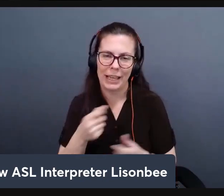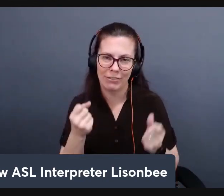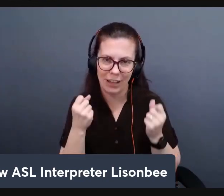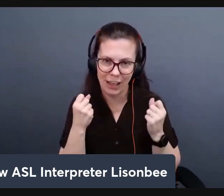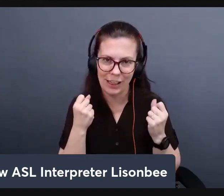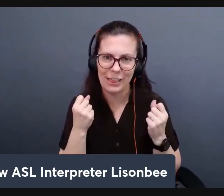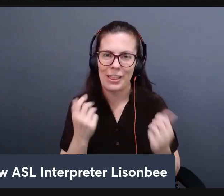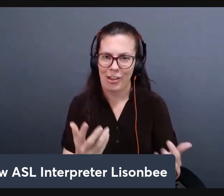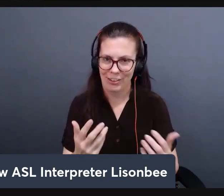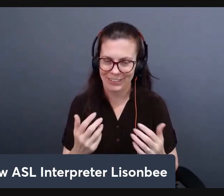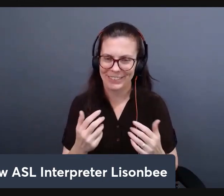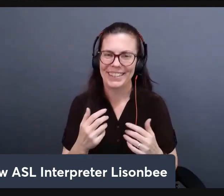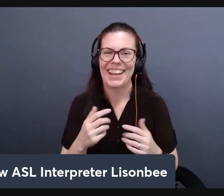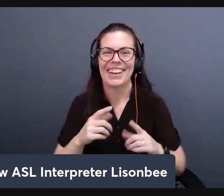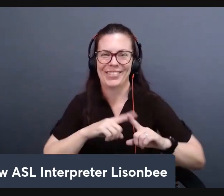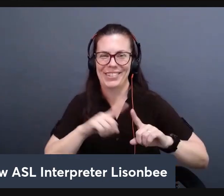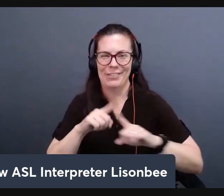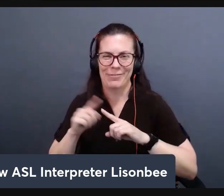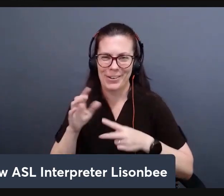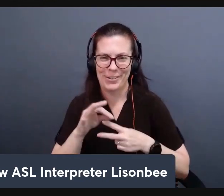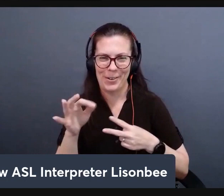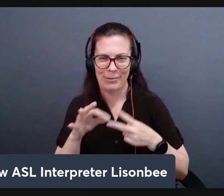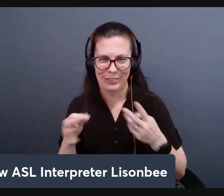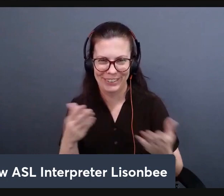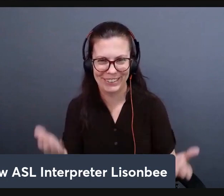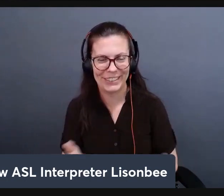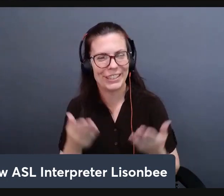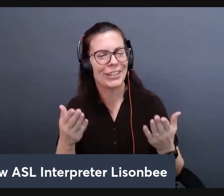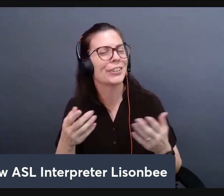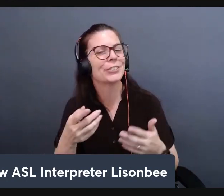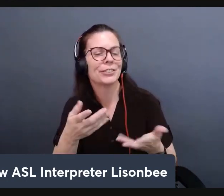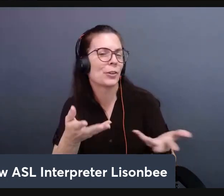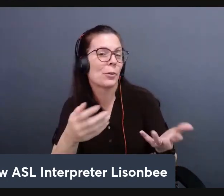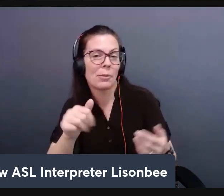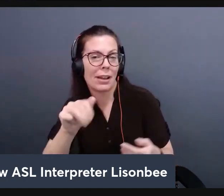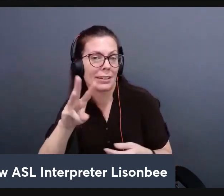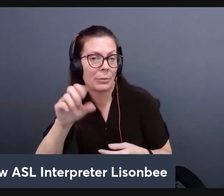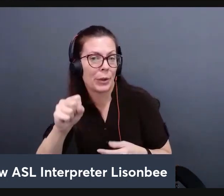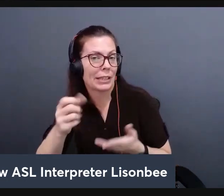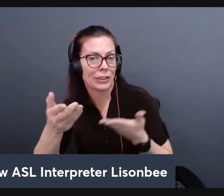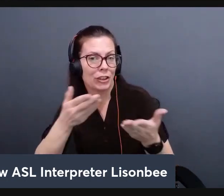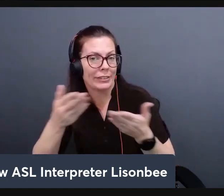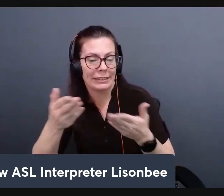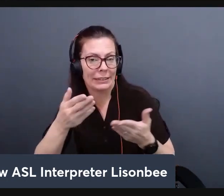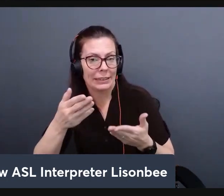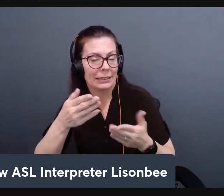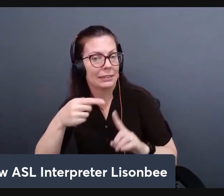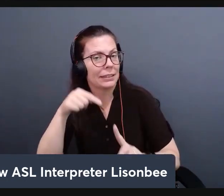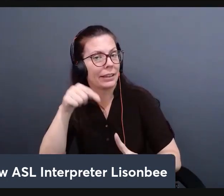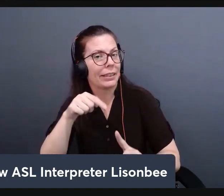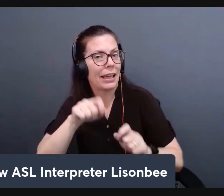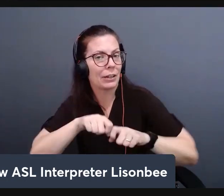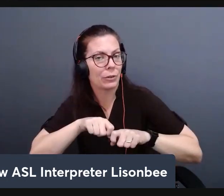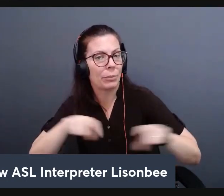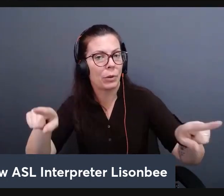of different options here. So what are some of the AWS services that can let me deploy containers